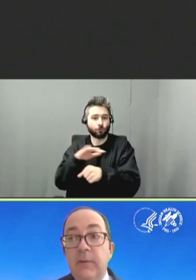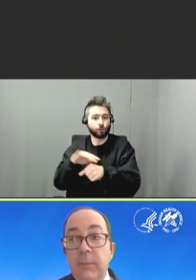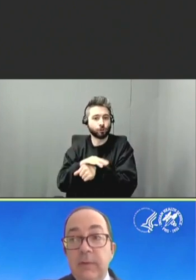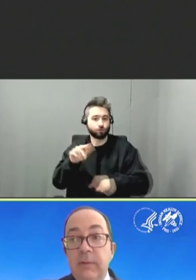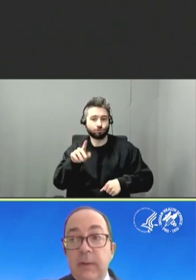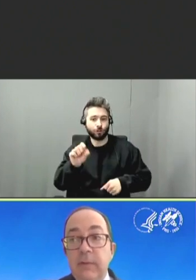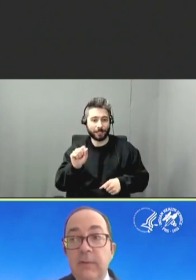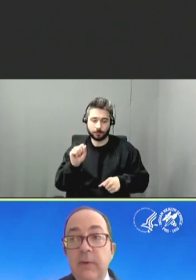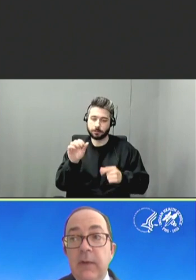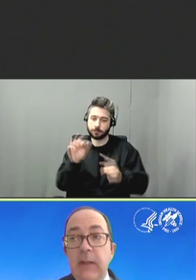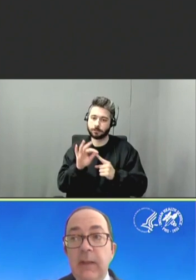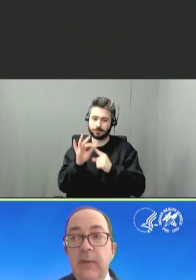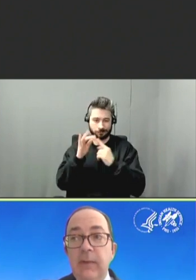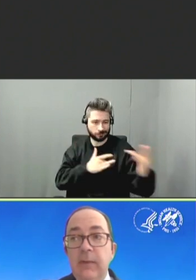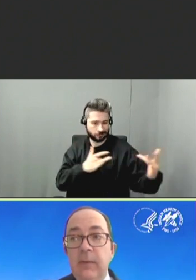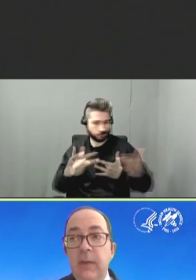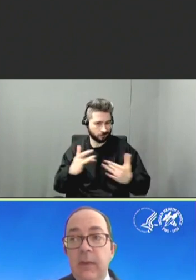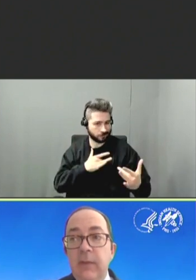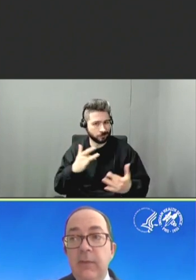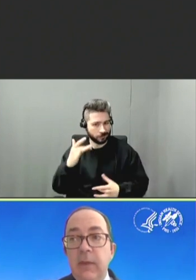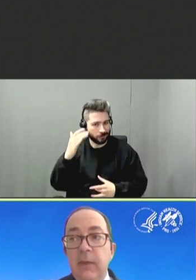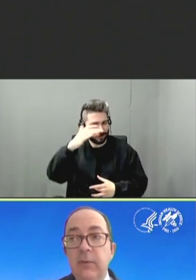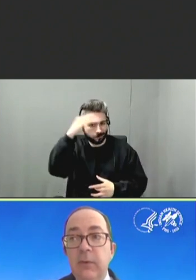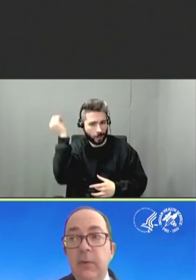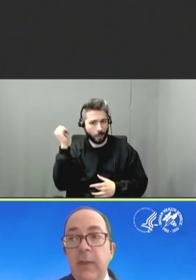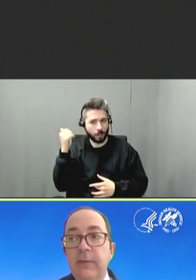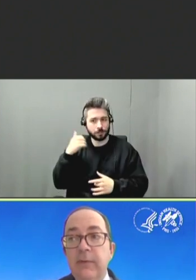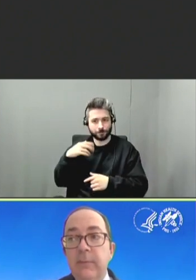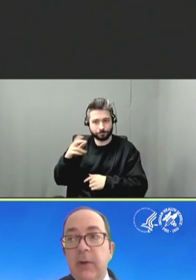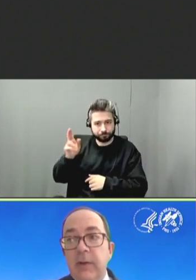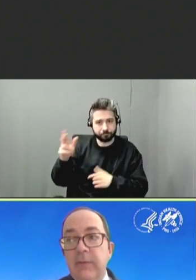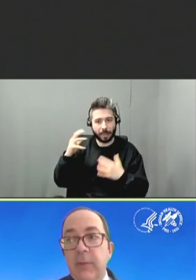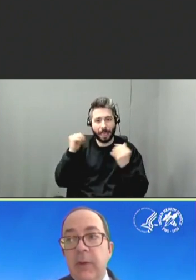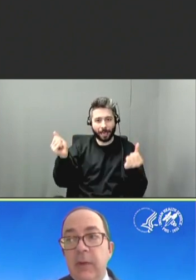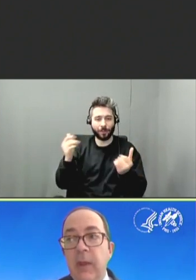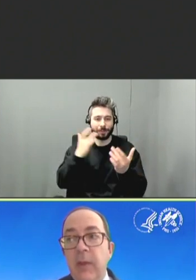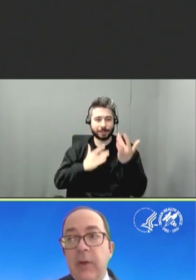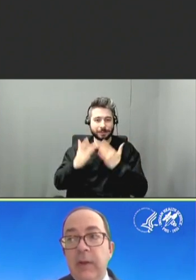especially concerning giving -- given the historical health disparities among American